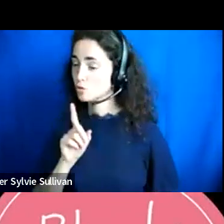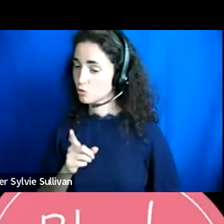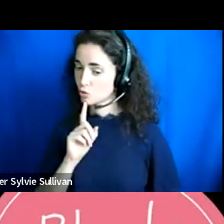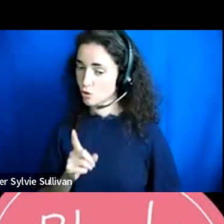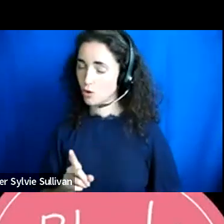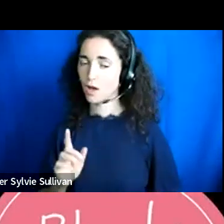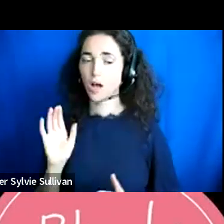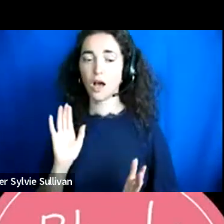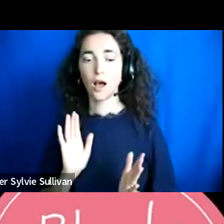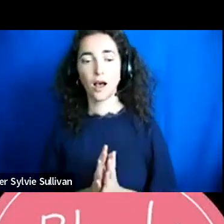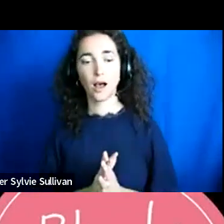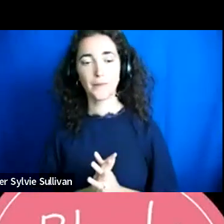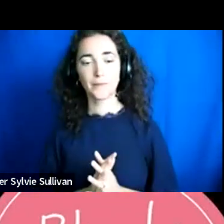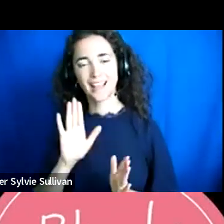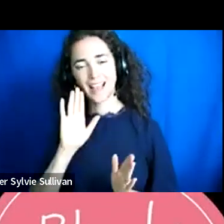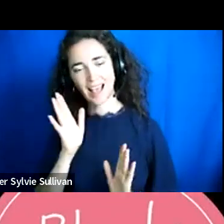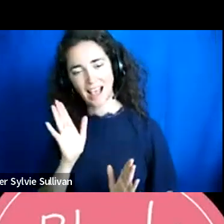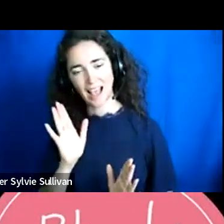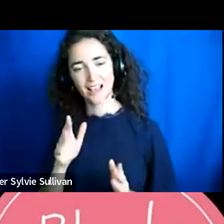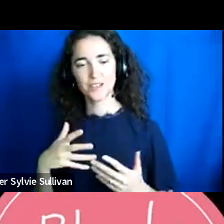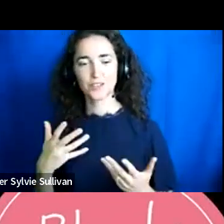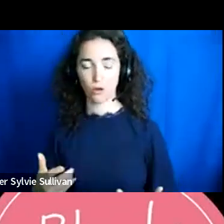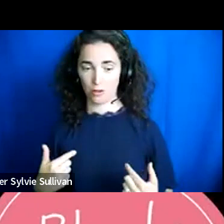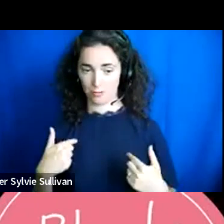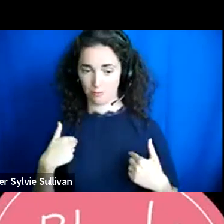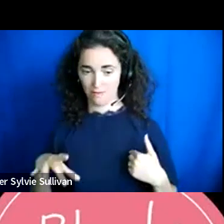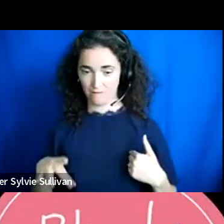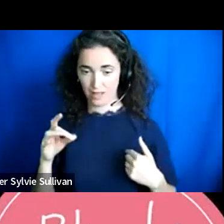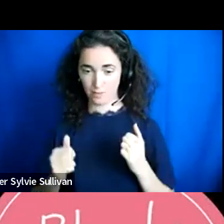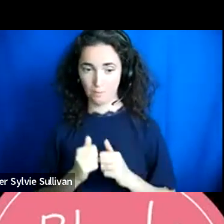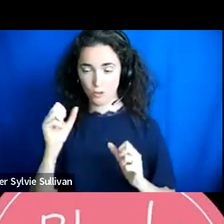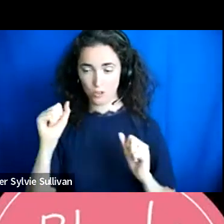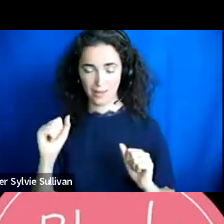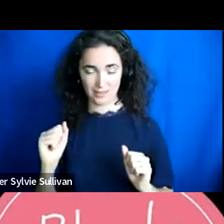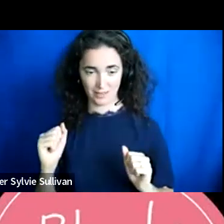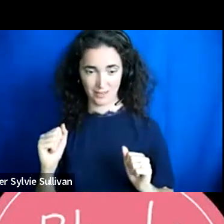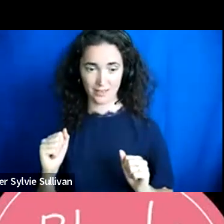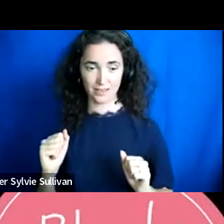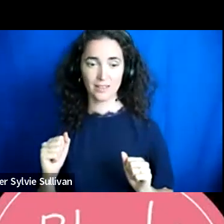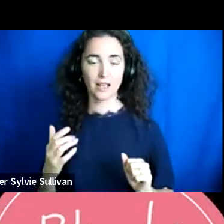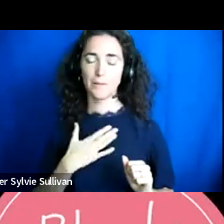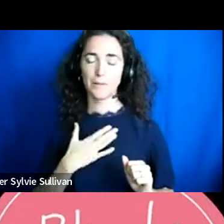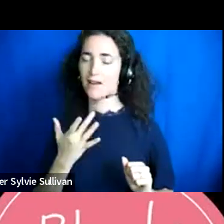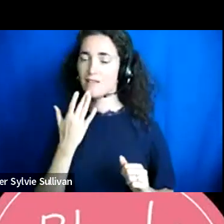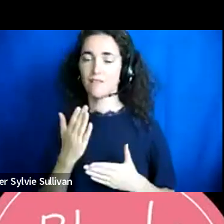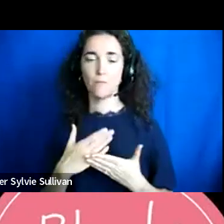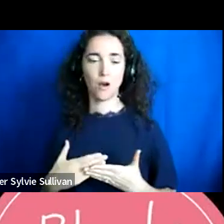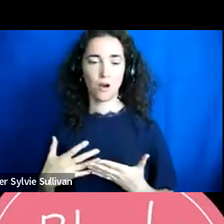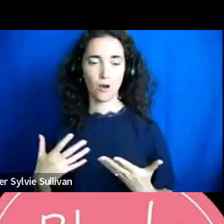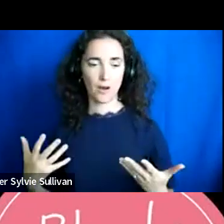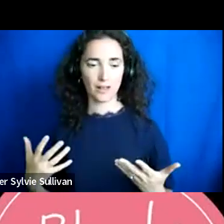hi! So what I found most amazing out of everything, and it was my favorite part of camp was like, it was stated earlier.